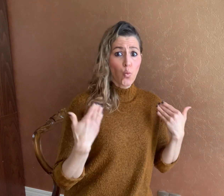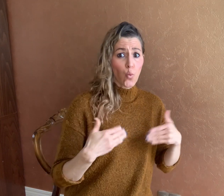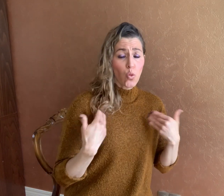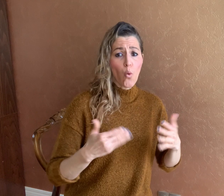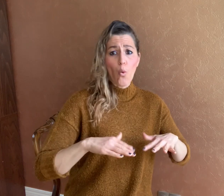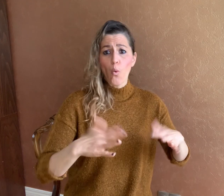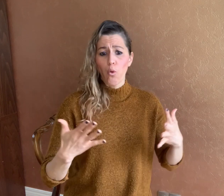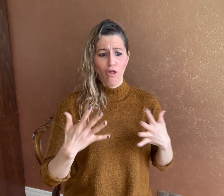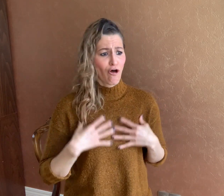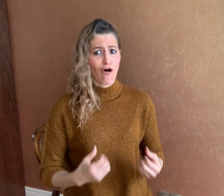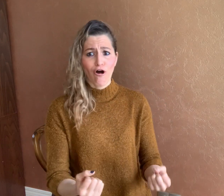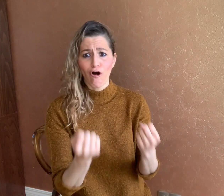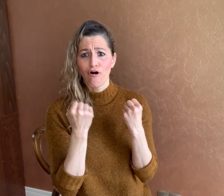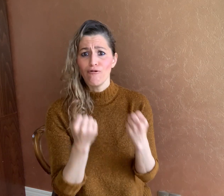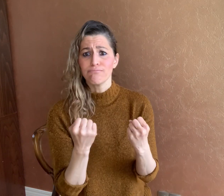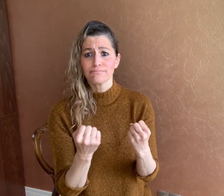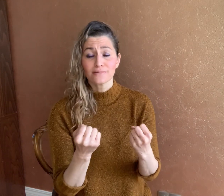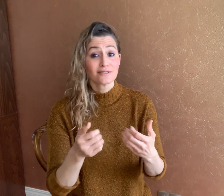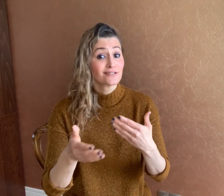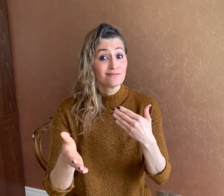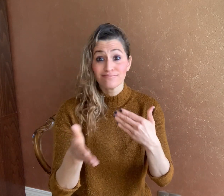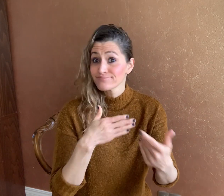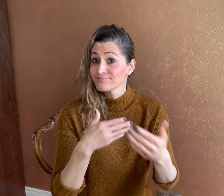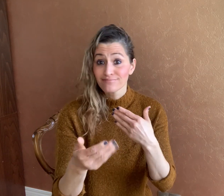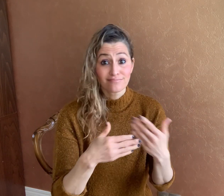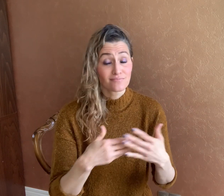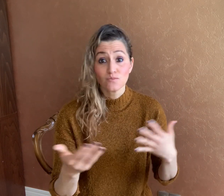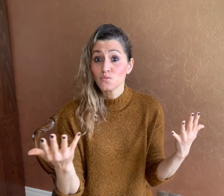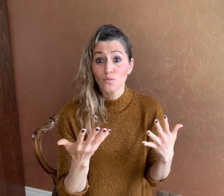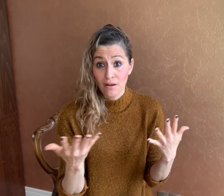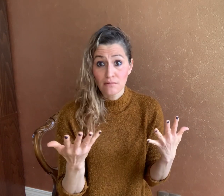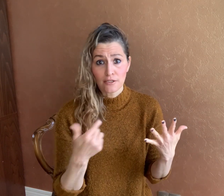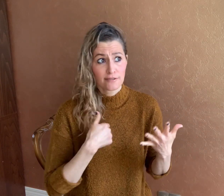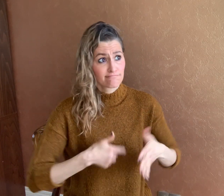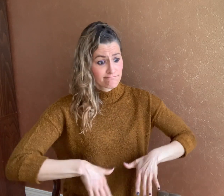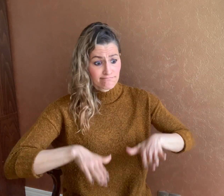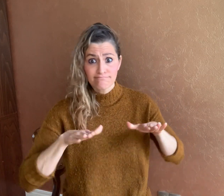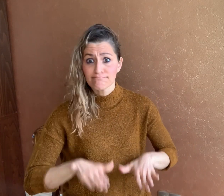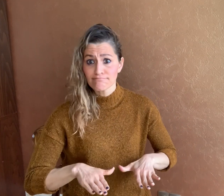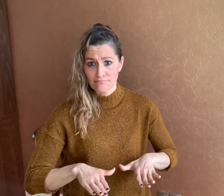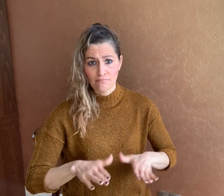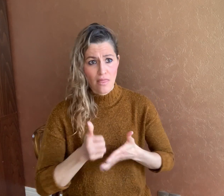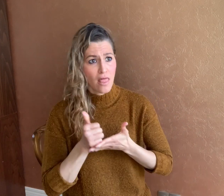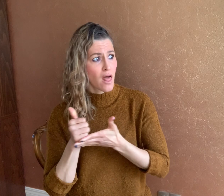Young or healthy, it doesn't matter because